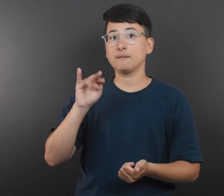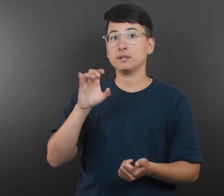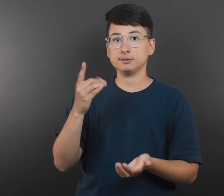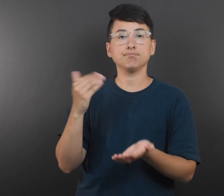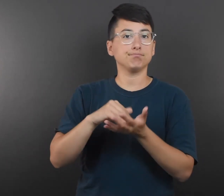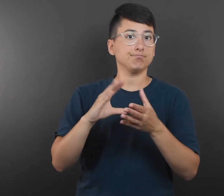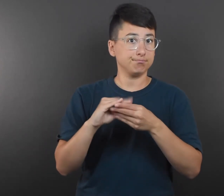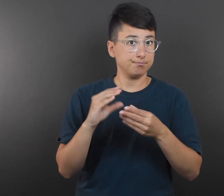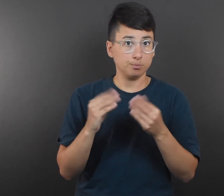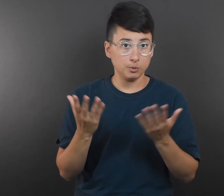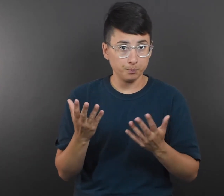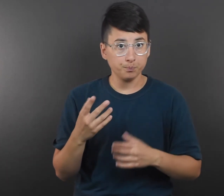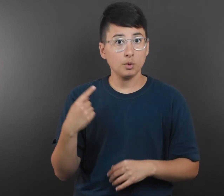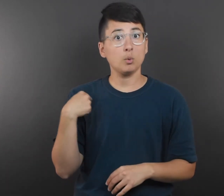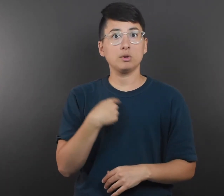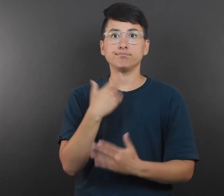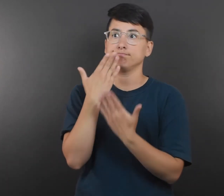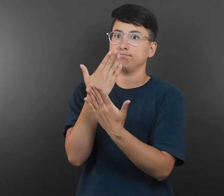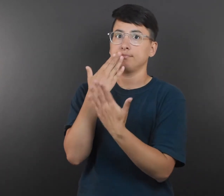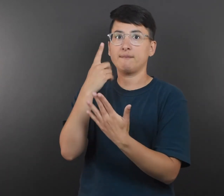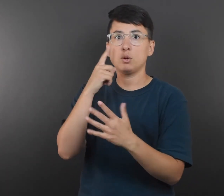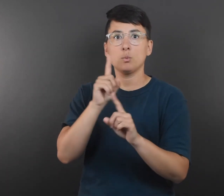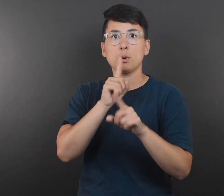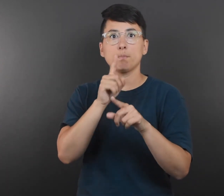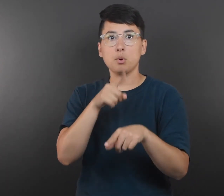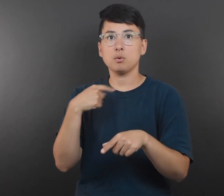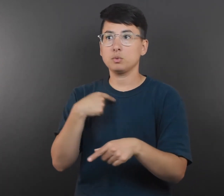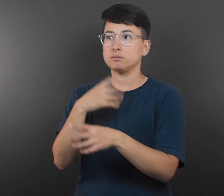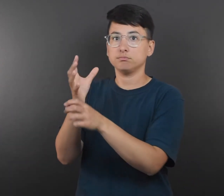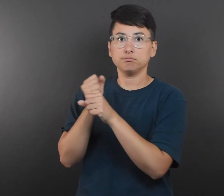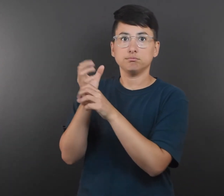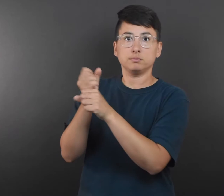“We’re grateful for the reports we’ve received from clinicians so far and look